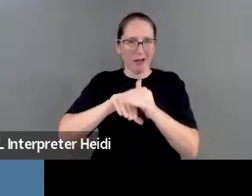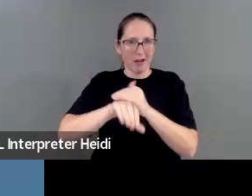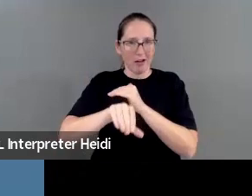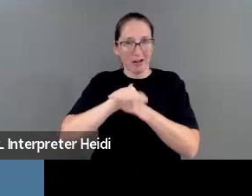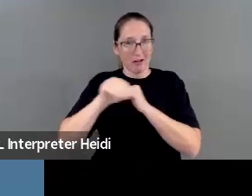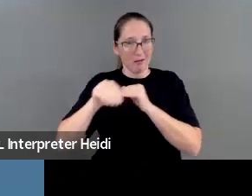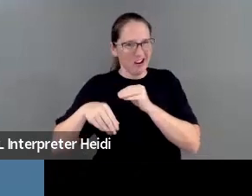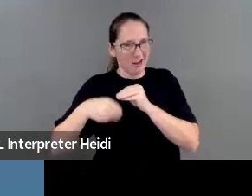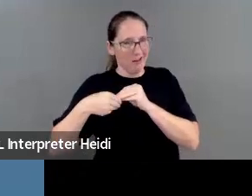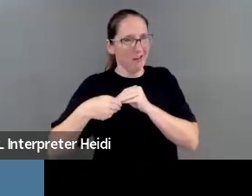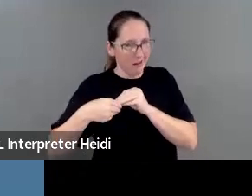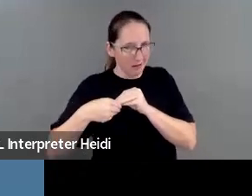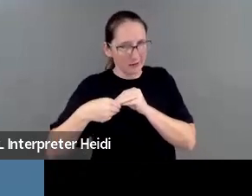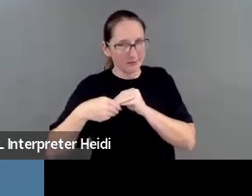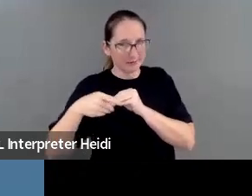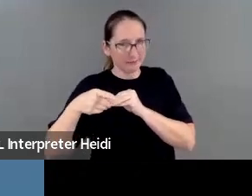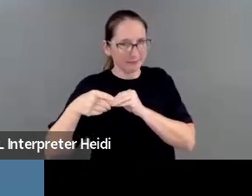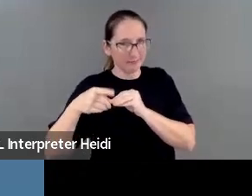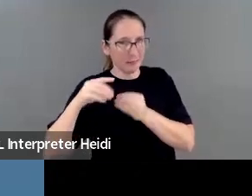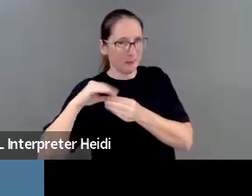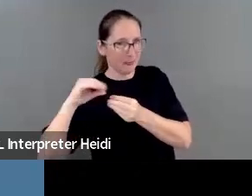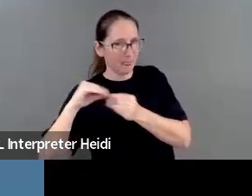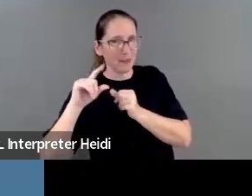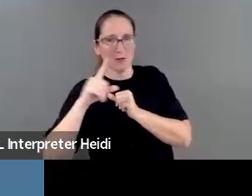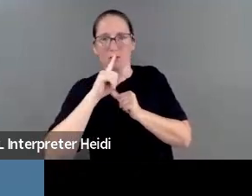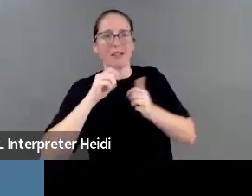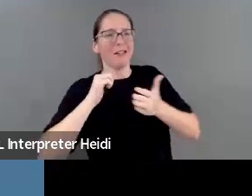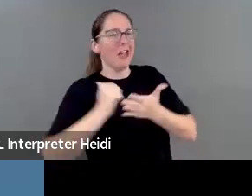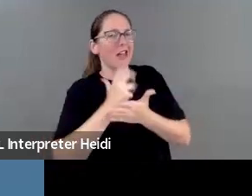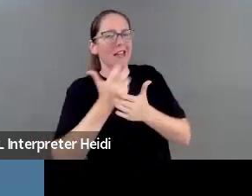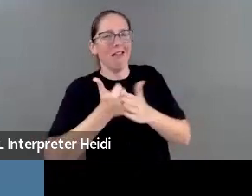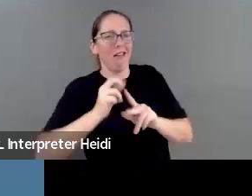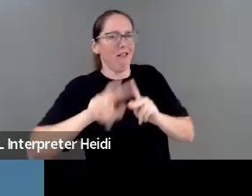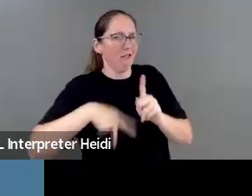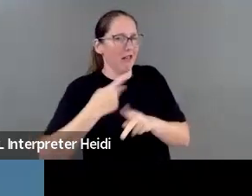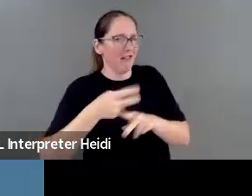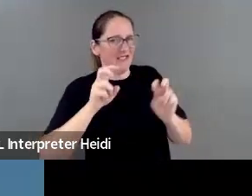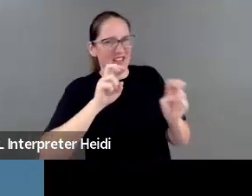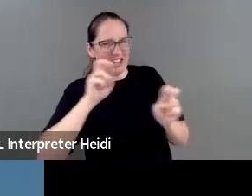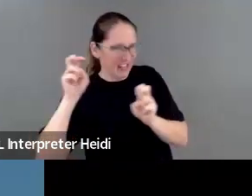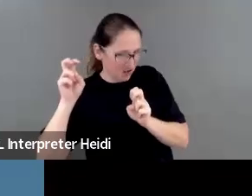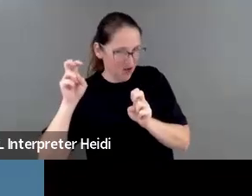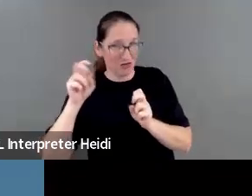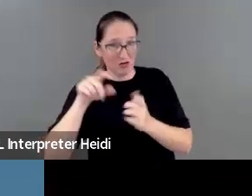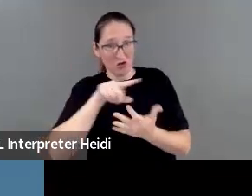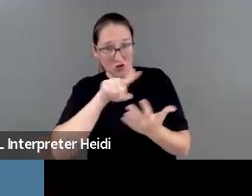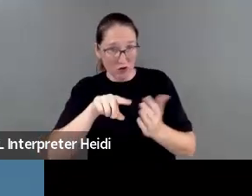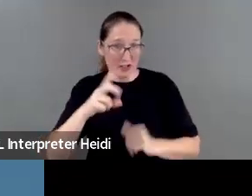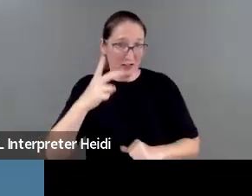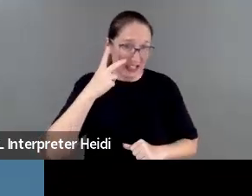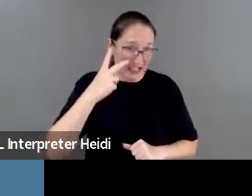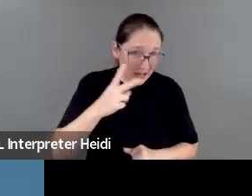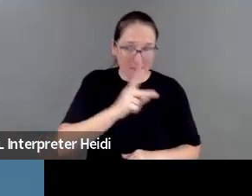that affects us all, so it is very good to sort of consider the ways in which we interact with